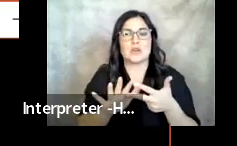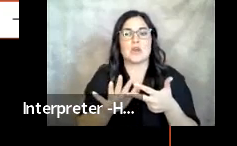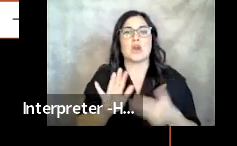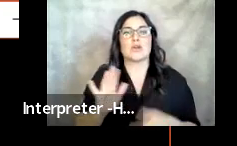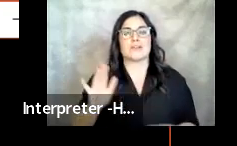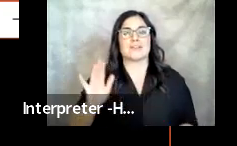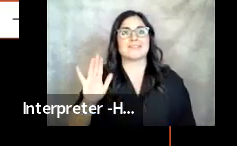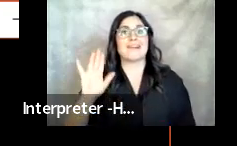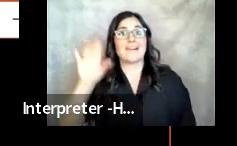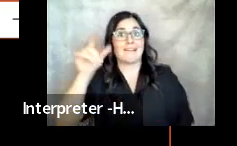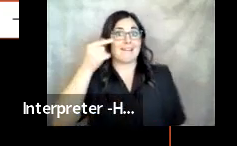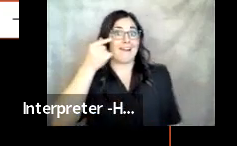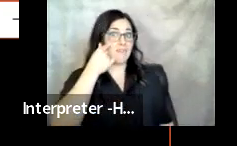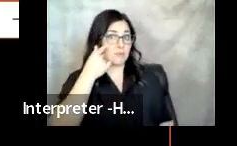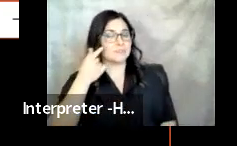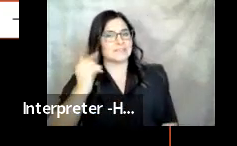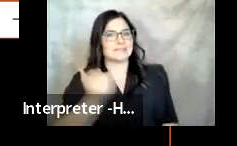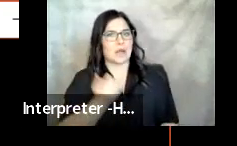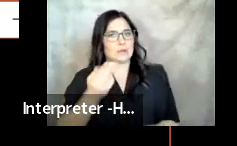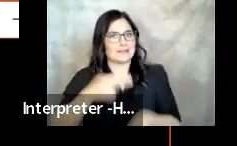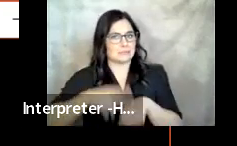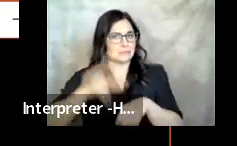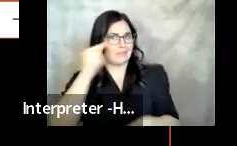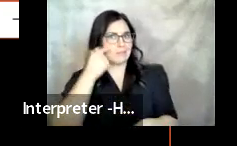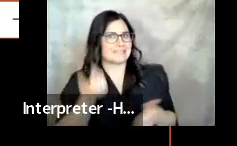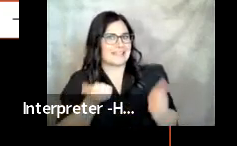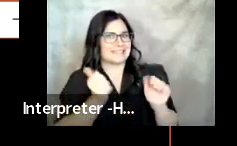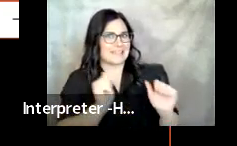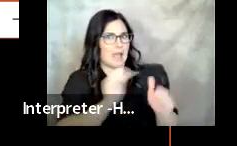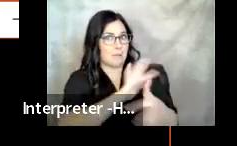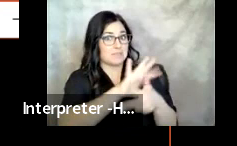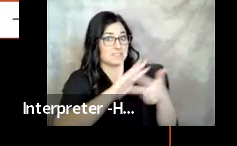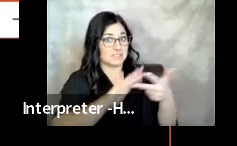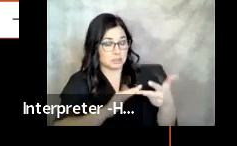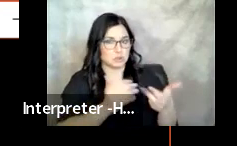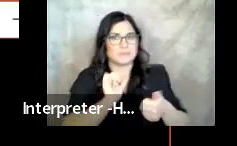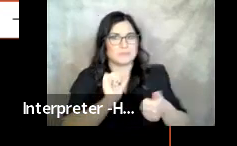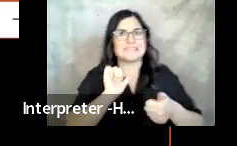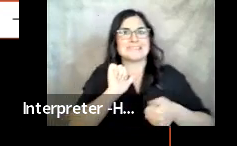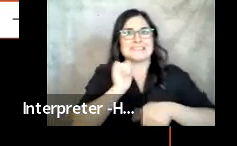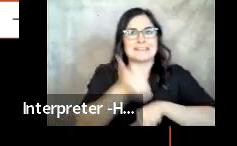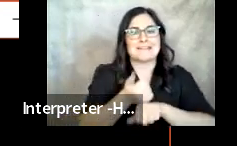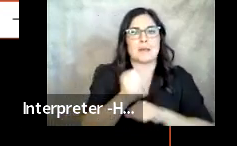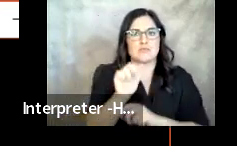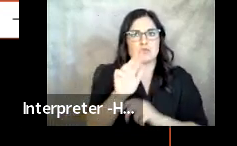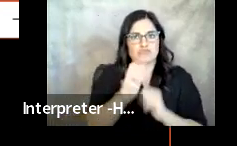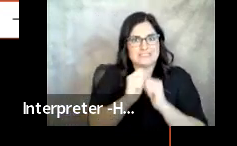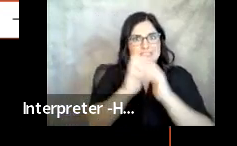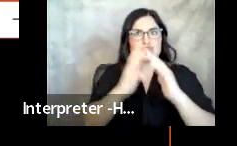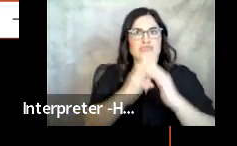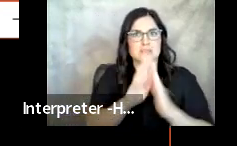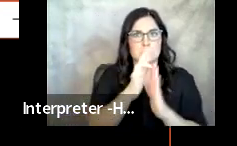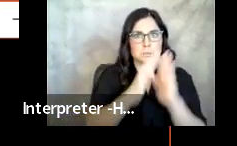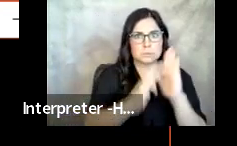Attempts to sort of lay out a basic reconstruction. Of the South. Politically.